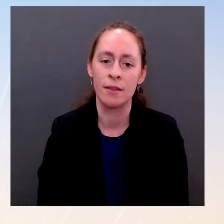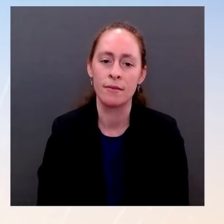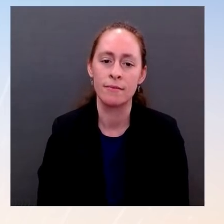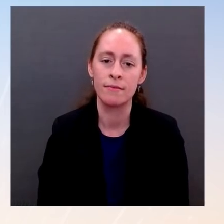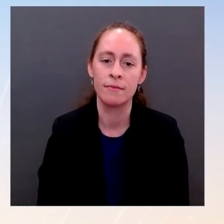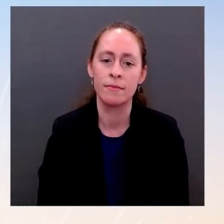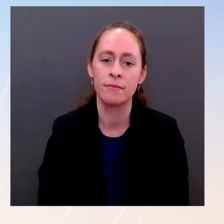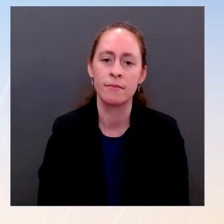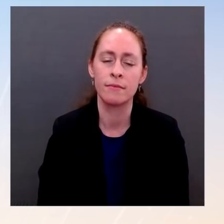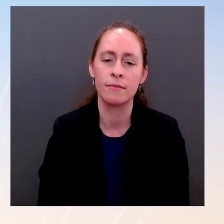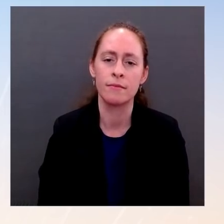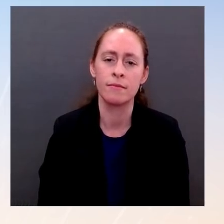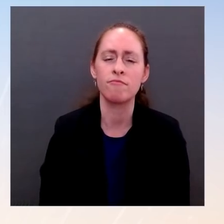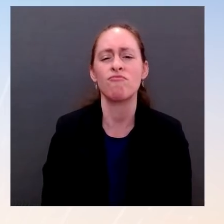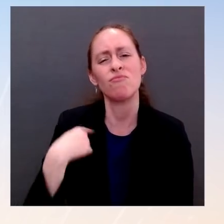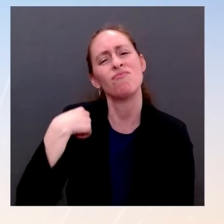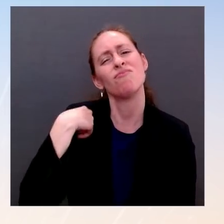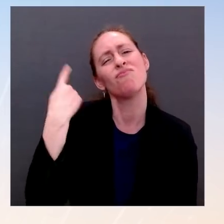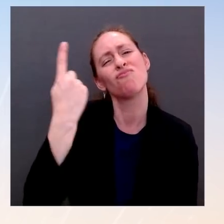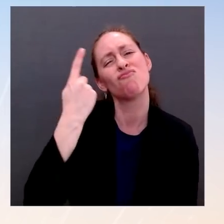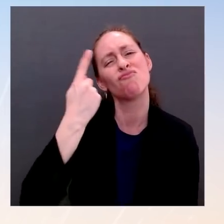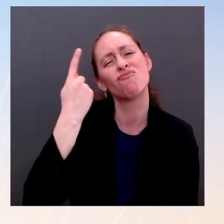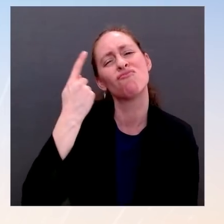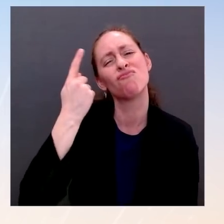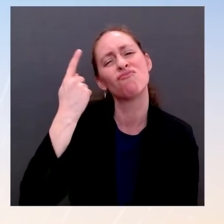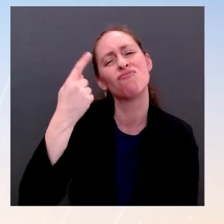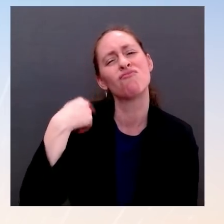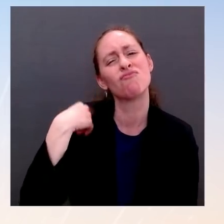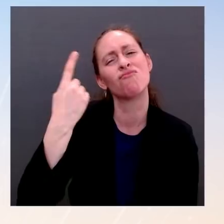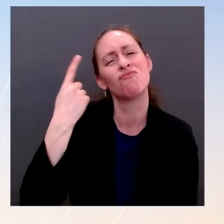What technologies and products can the U.S.